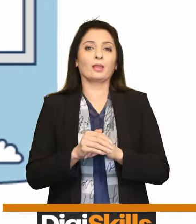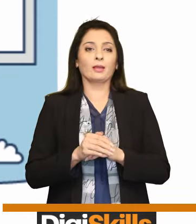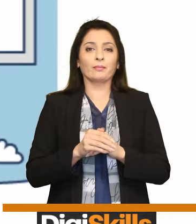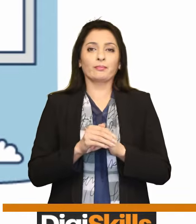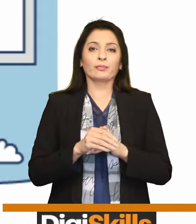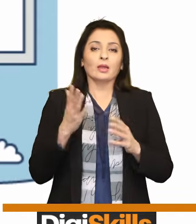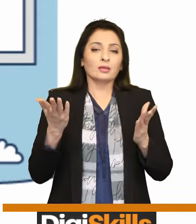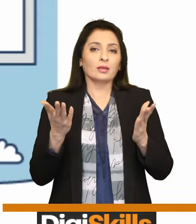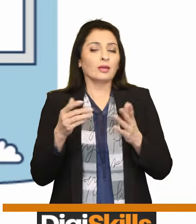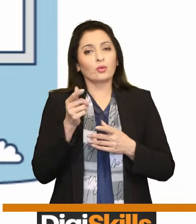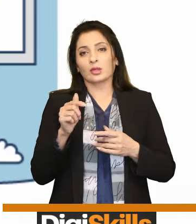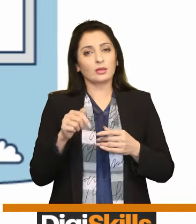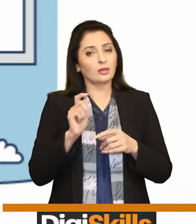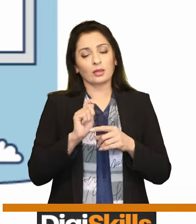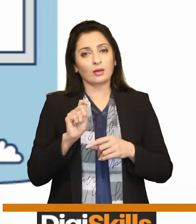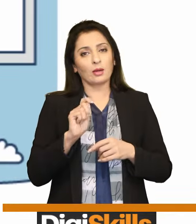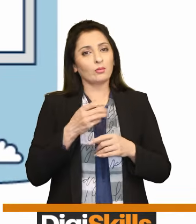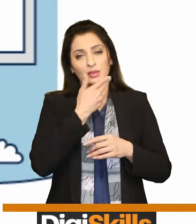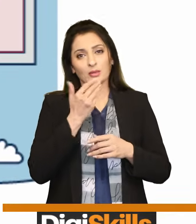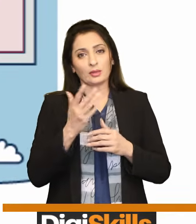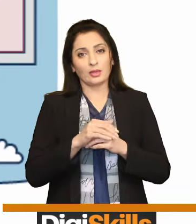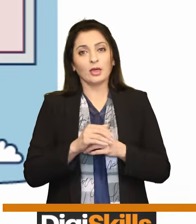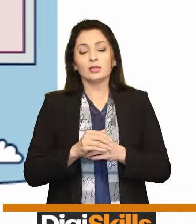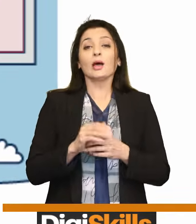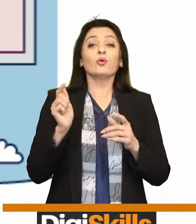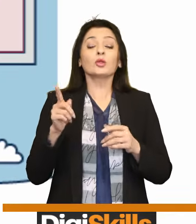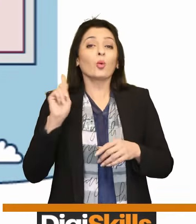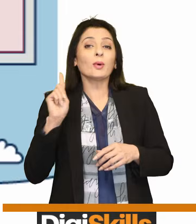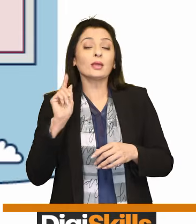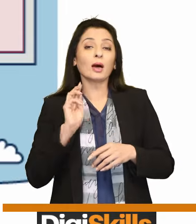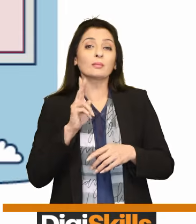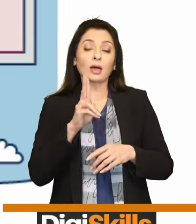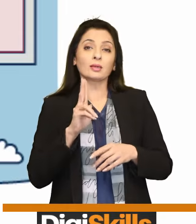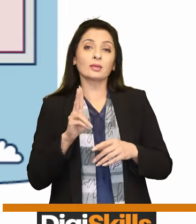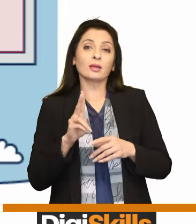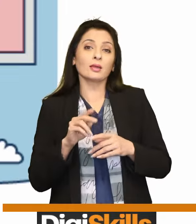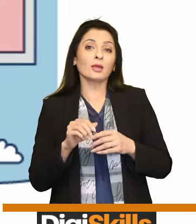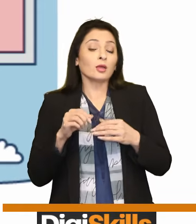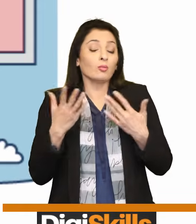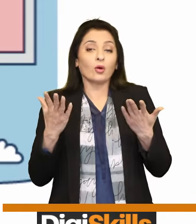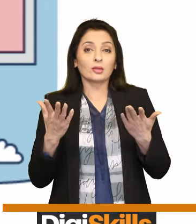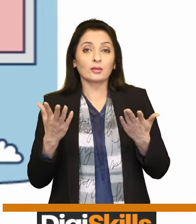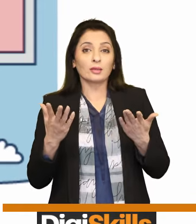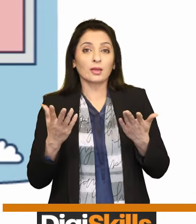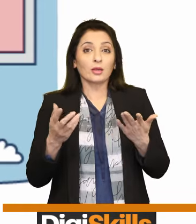So that 20% is that population. When we talk about the age of freelancers, this is something that should a excite you.